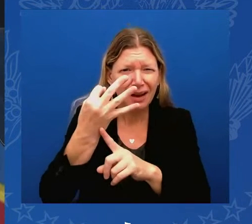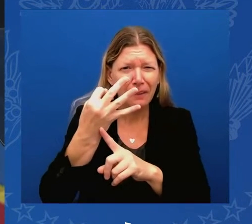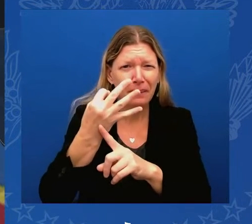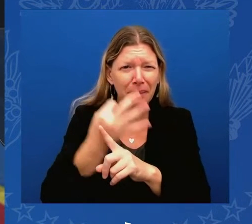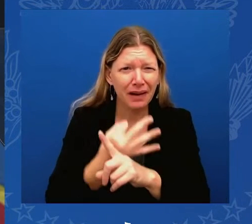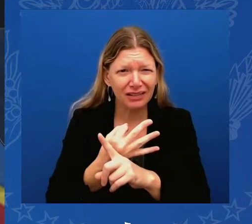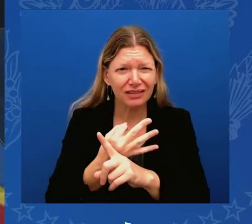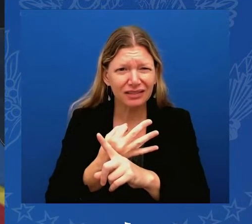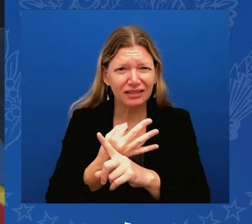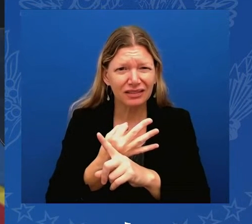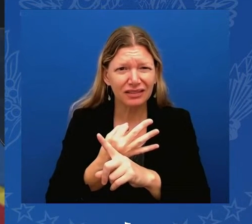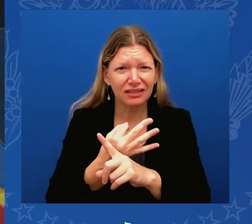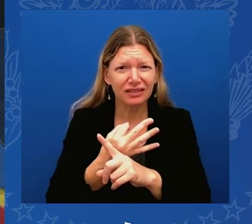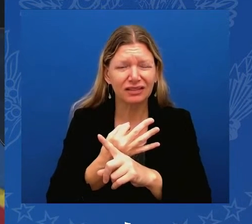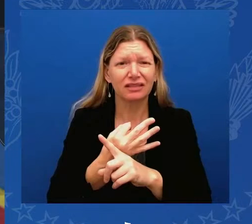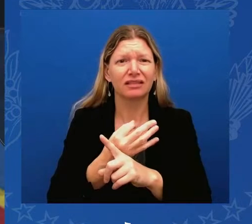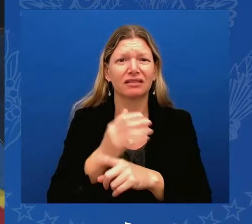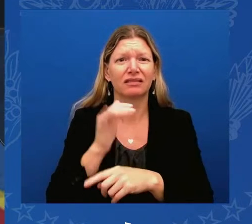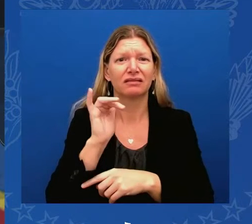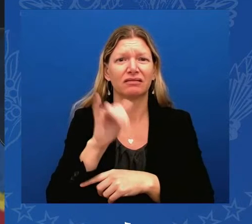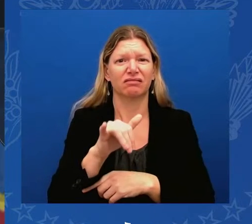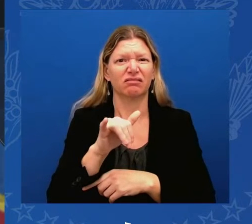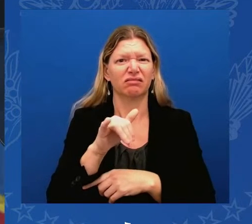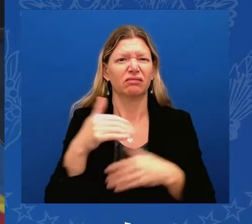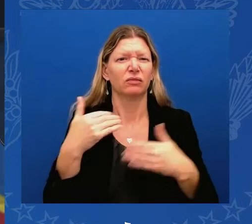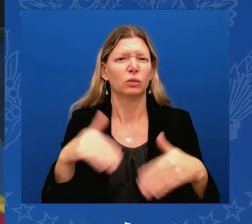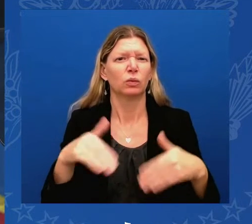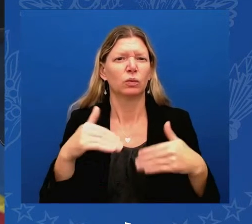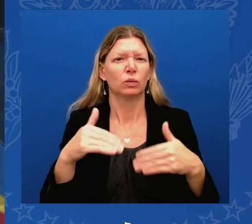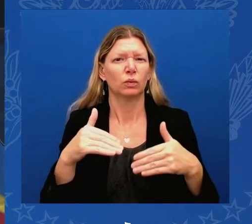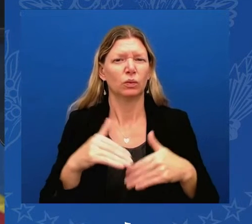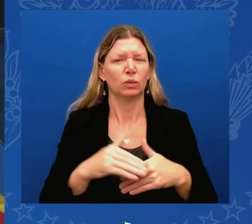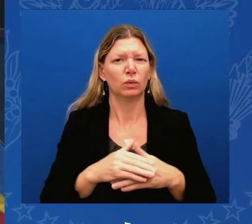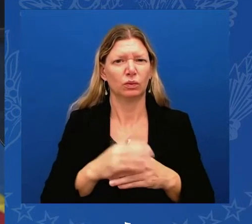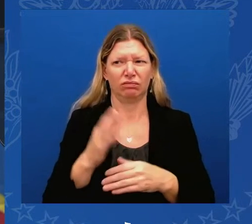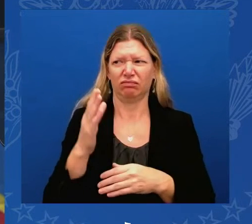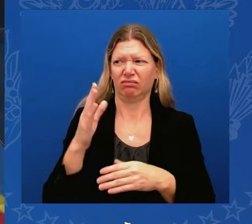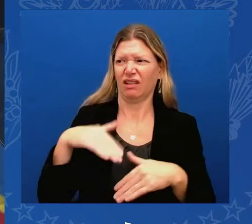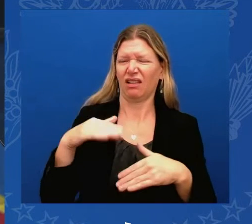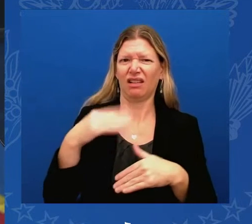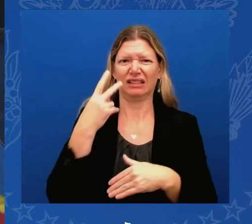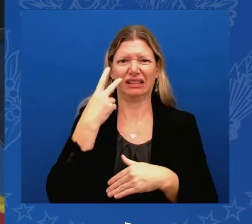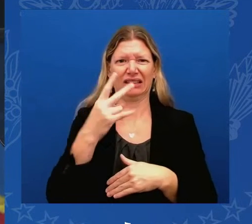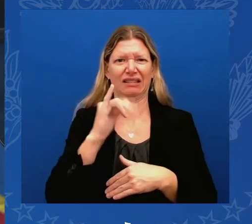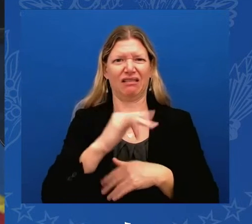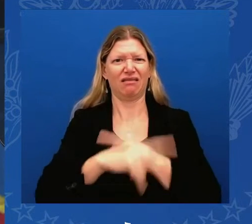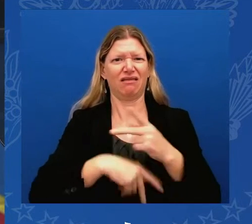Dr. le- -- Dr. King's legacy had a profound impact on me and my generation, whether you're Black or white.